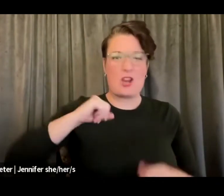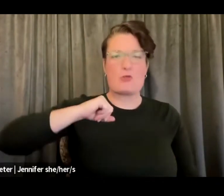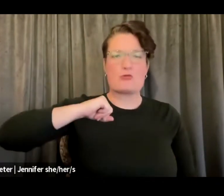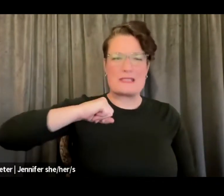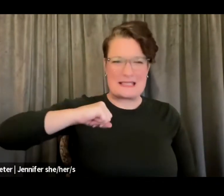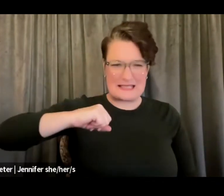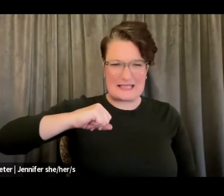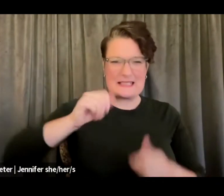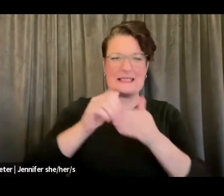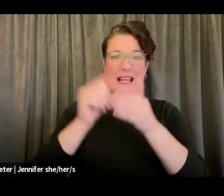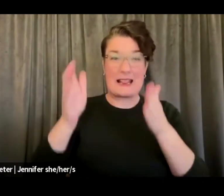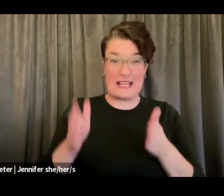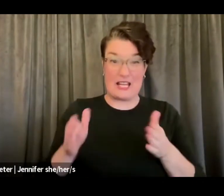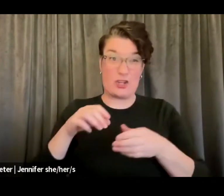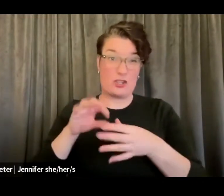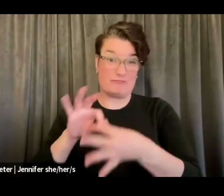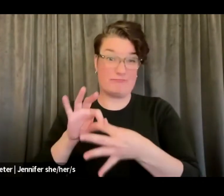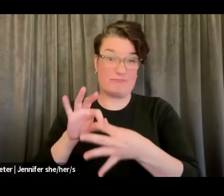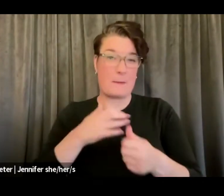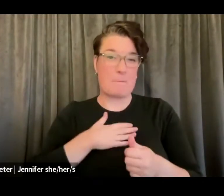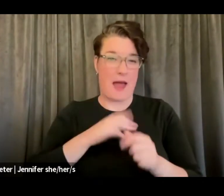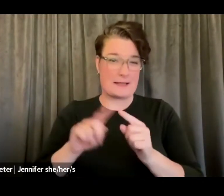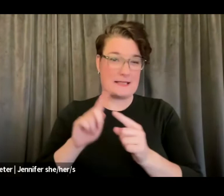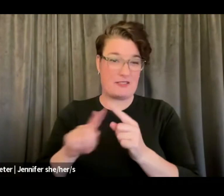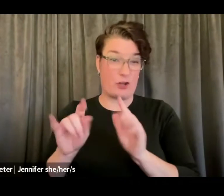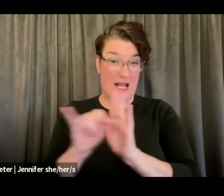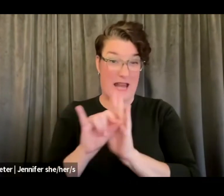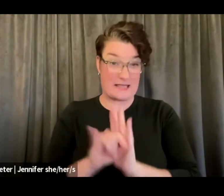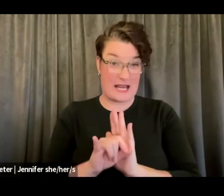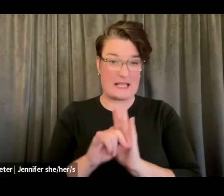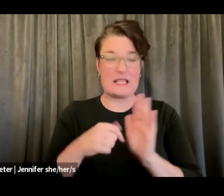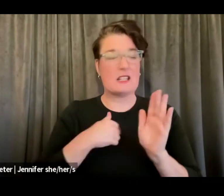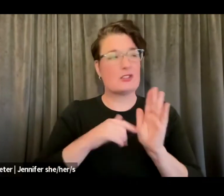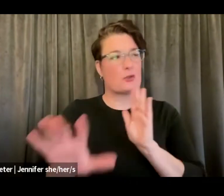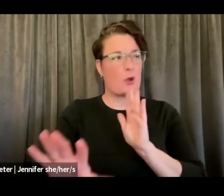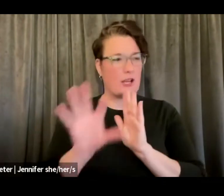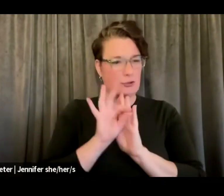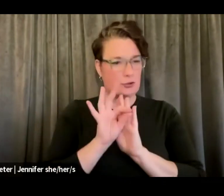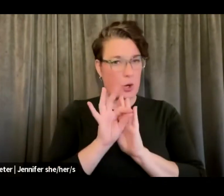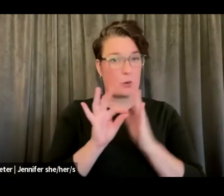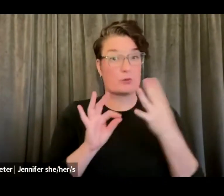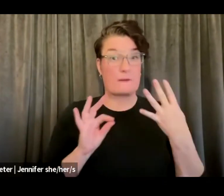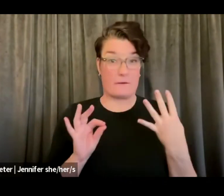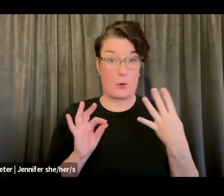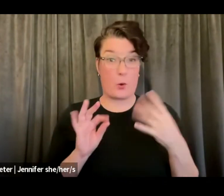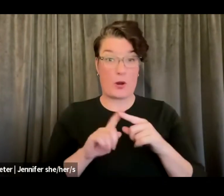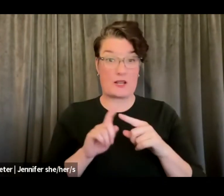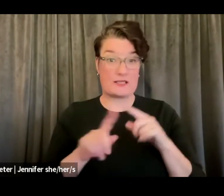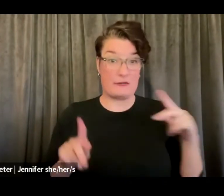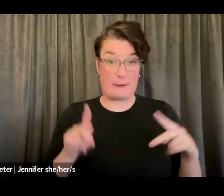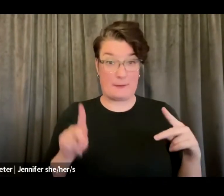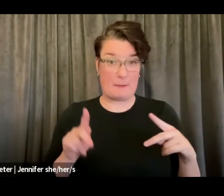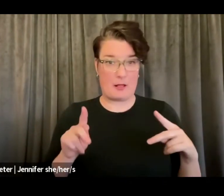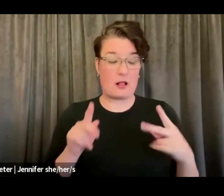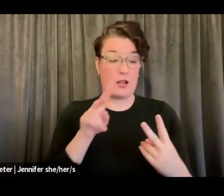leaders throughout my identity. So I Chose four different people.